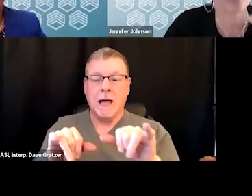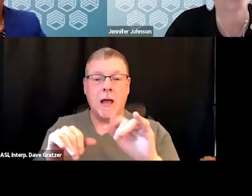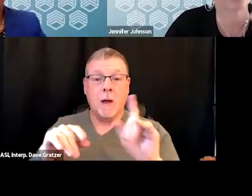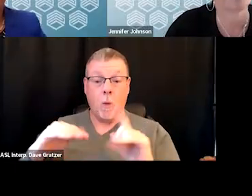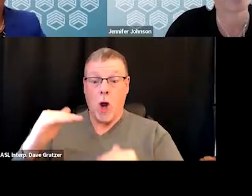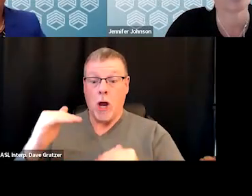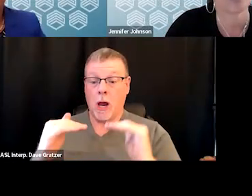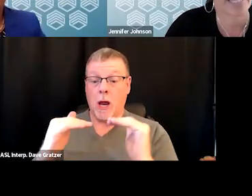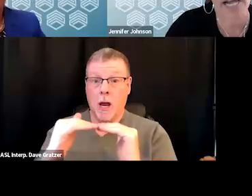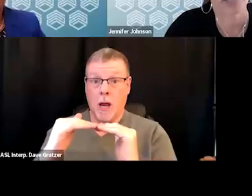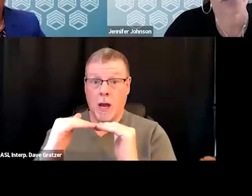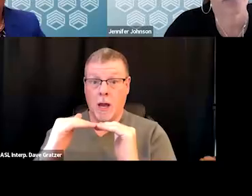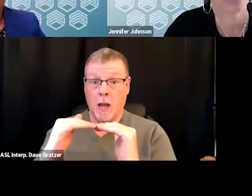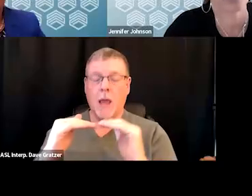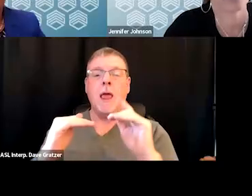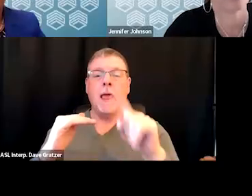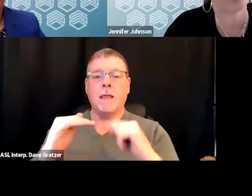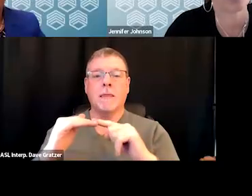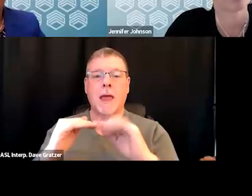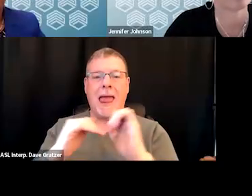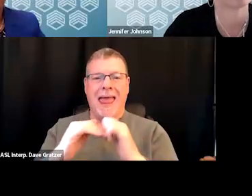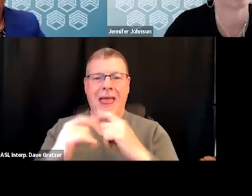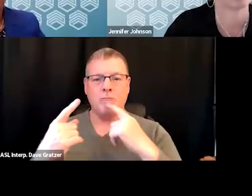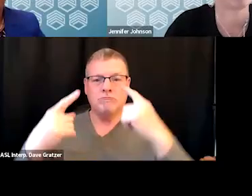So those are sort of my call to action questions for this group.